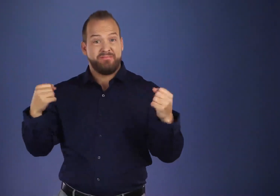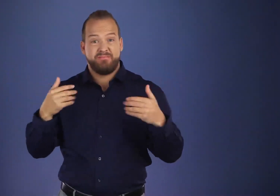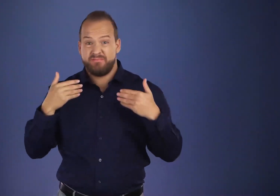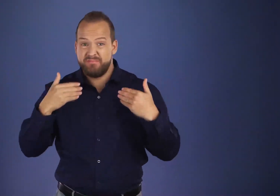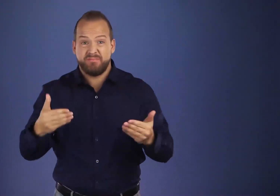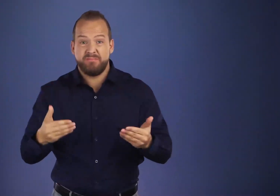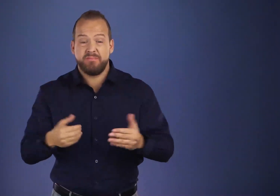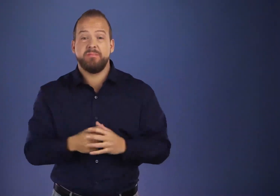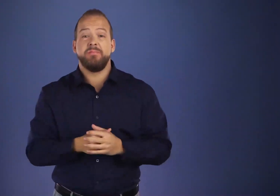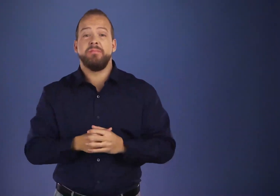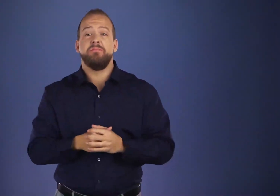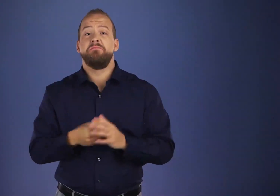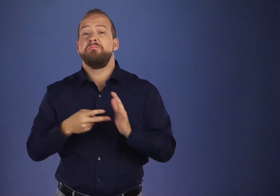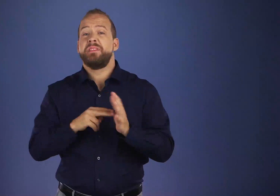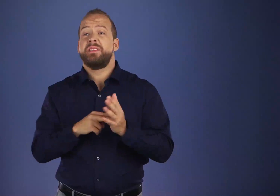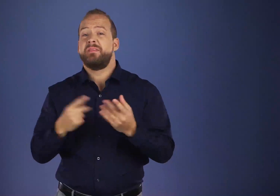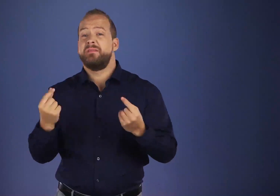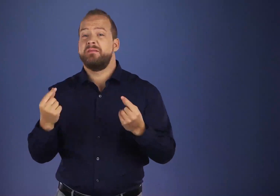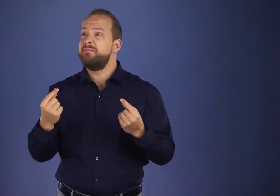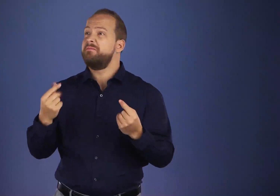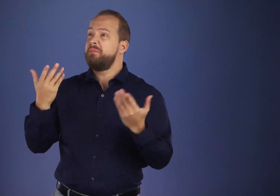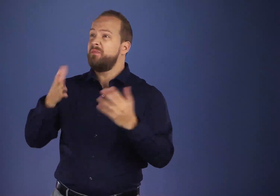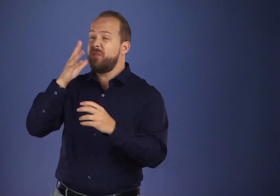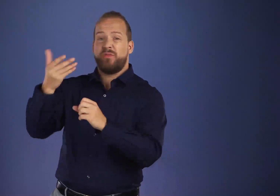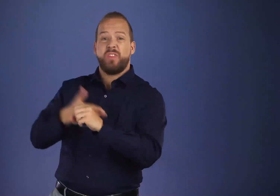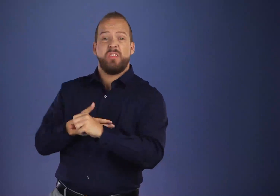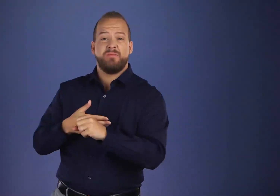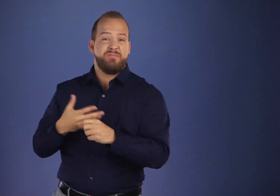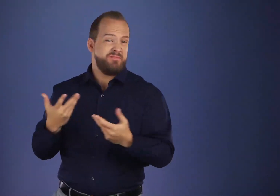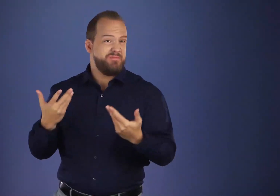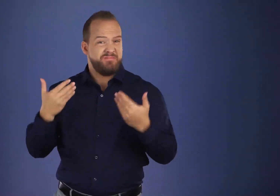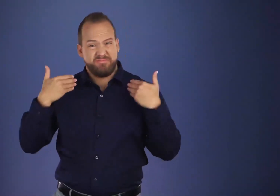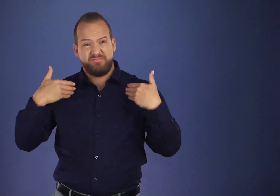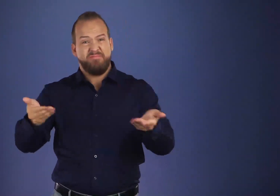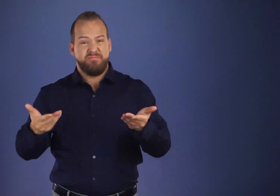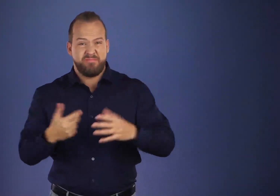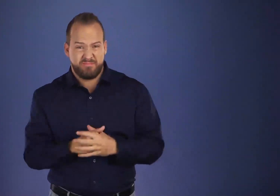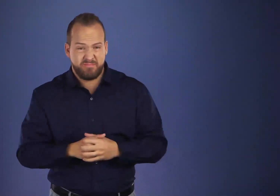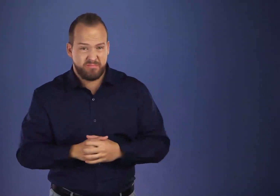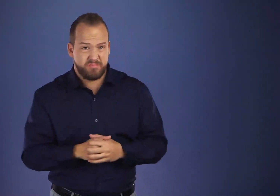resolving to do the right thing when it becomes clear, cost what it may?